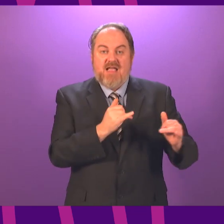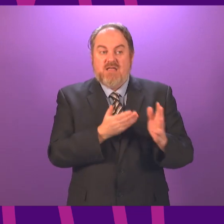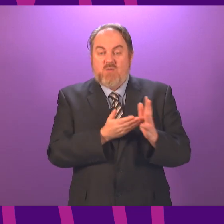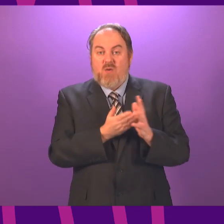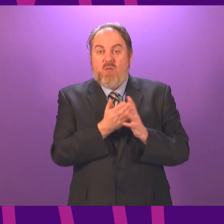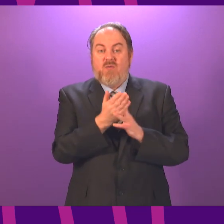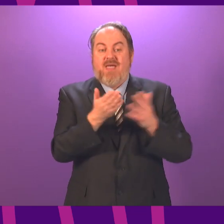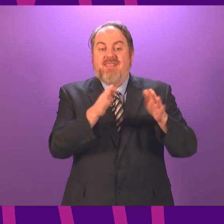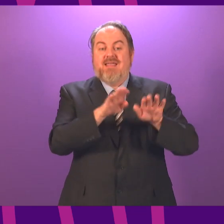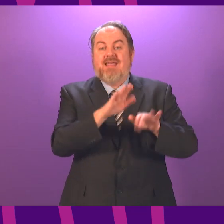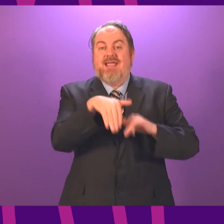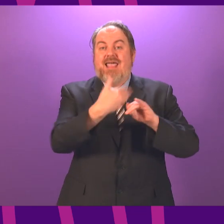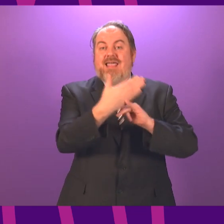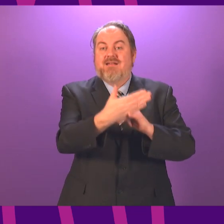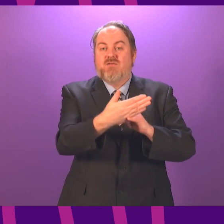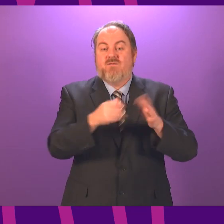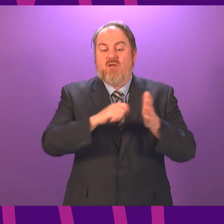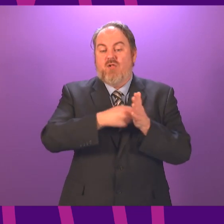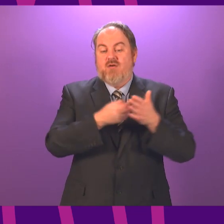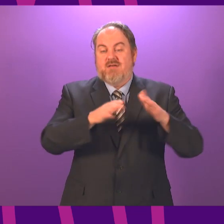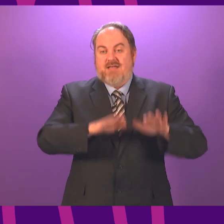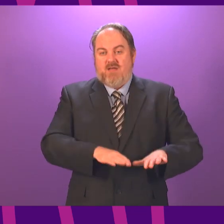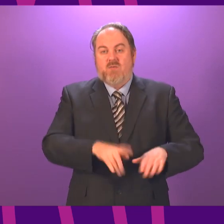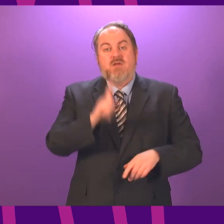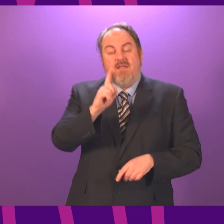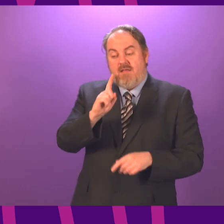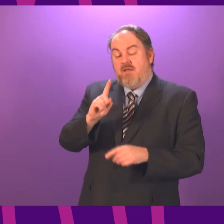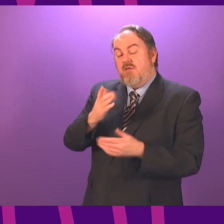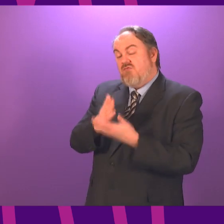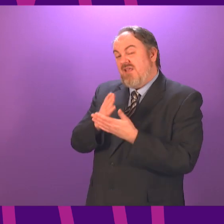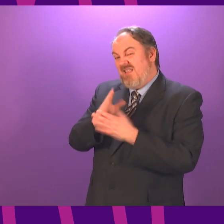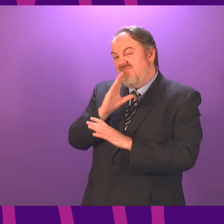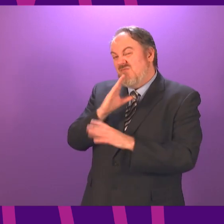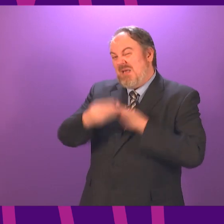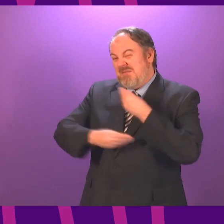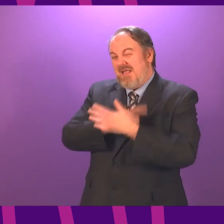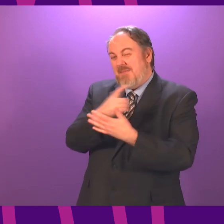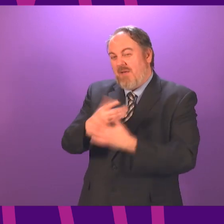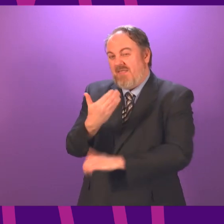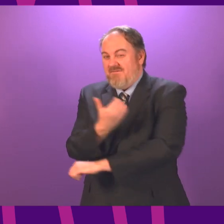With regard to Jackie Baillie’s point about vaccination, there is more than one unanswered